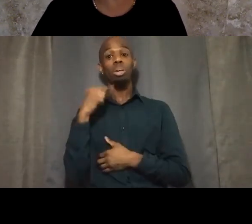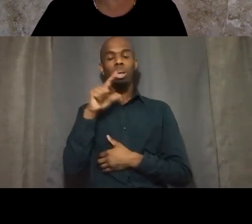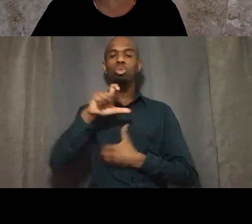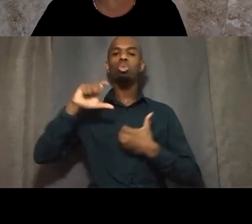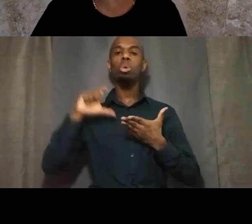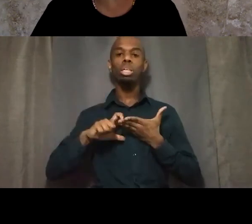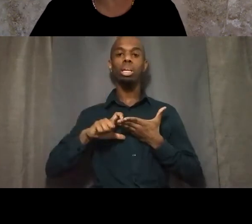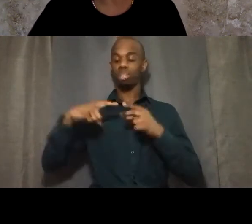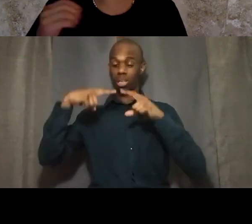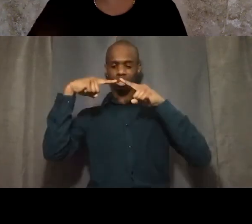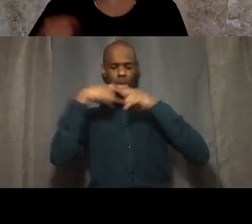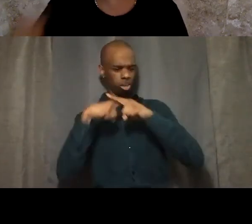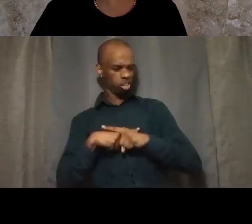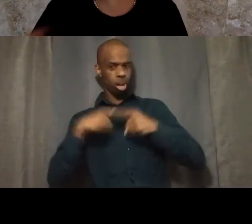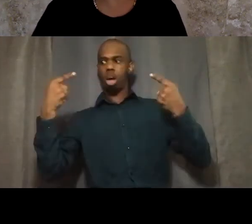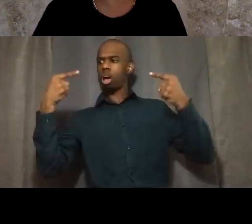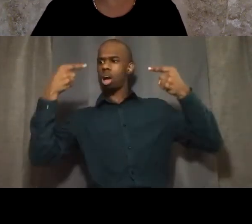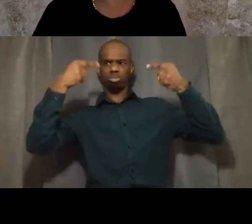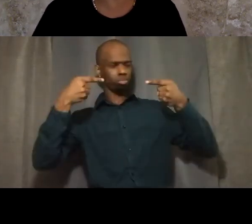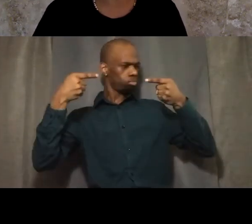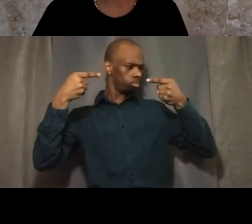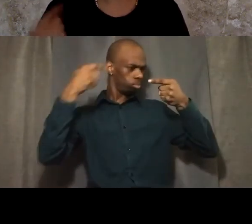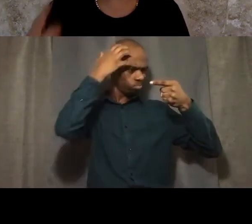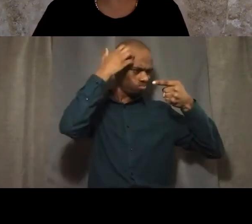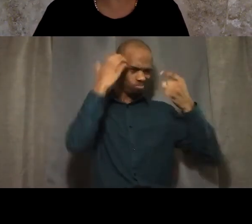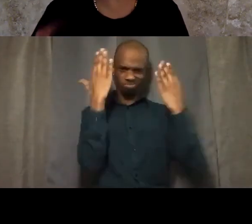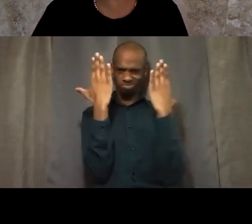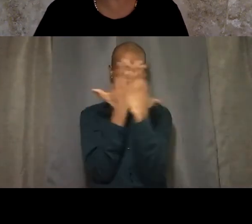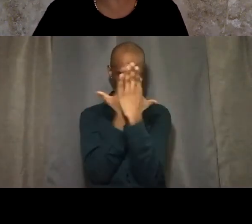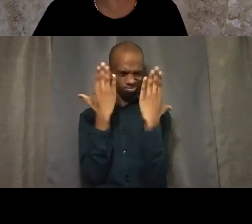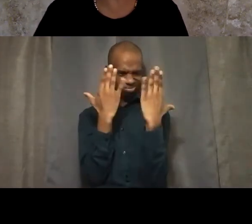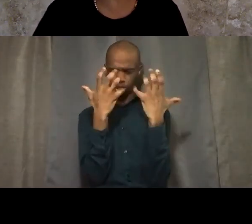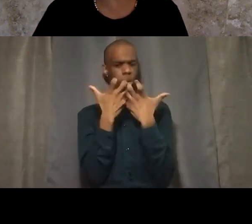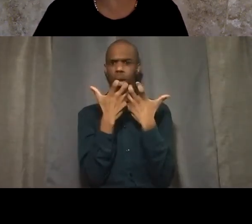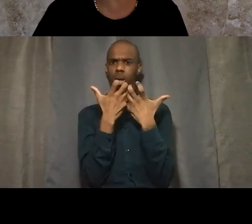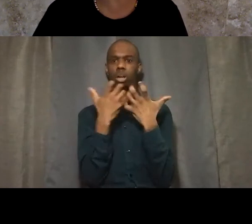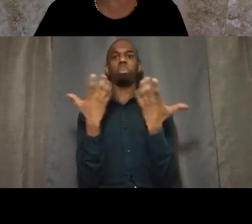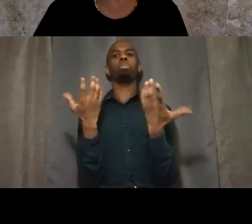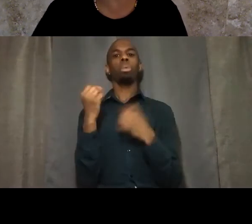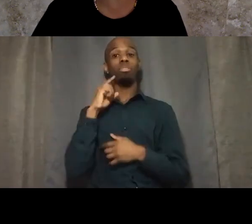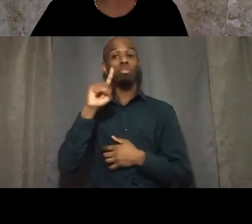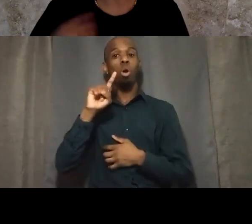for survival are things that we have to provide. And so here's what Huey P Newton says about this. He says,